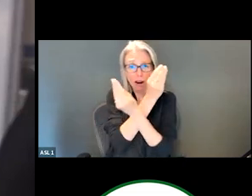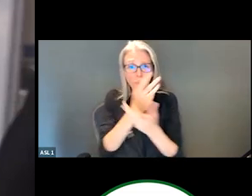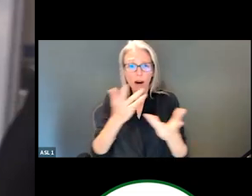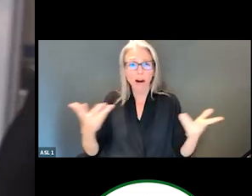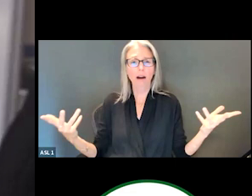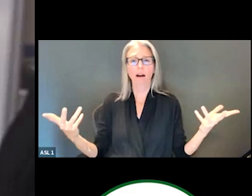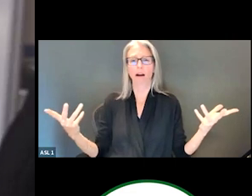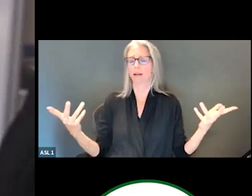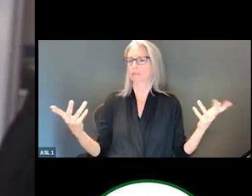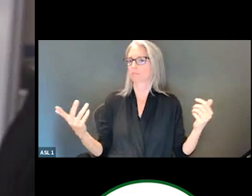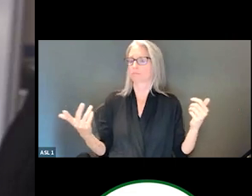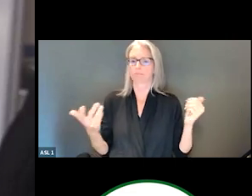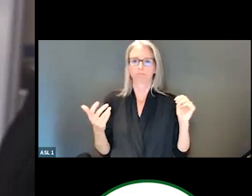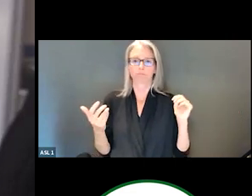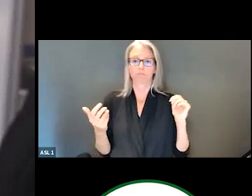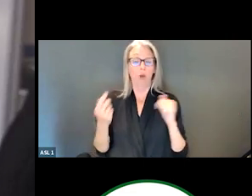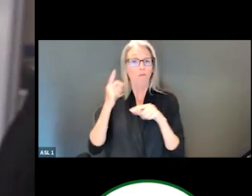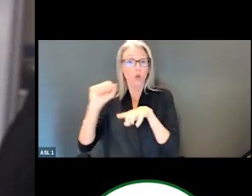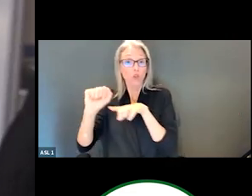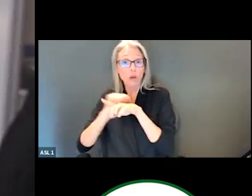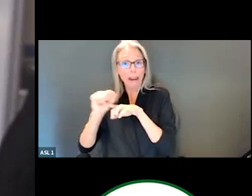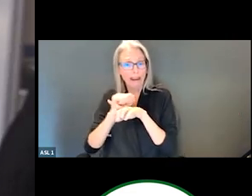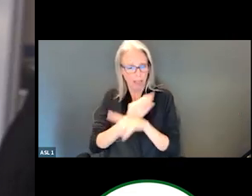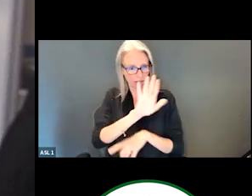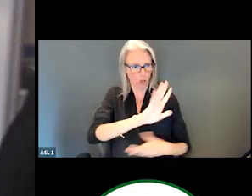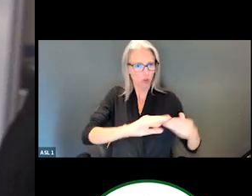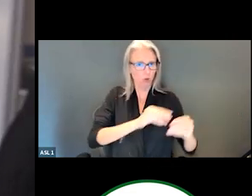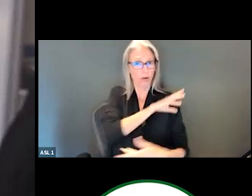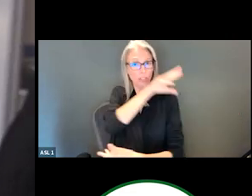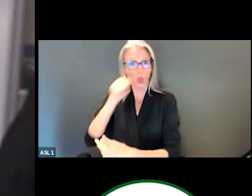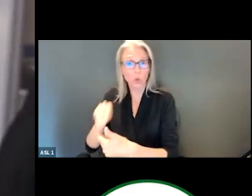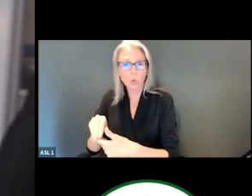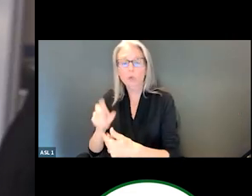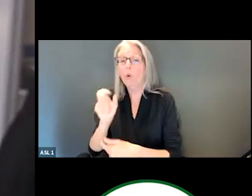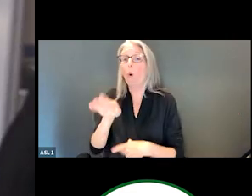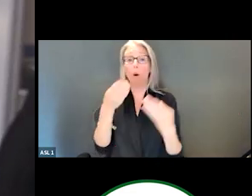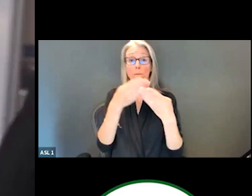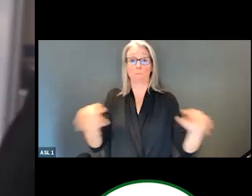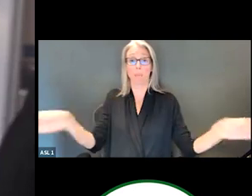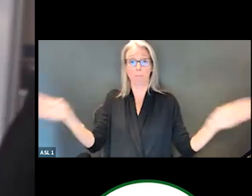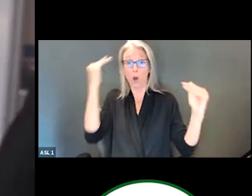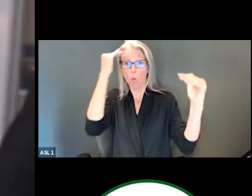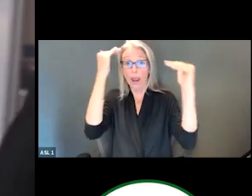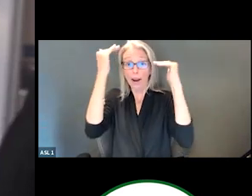Help to shift the social environment that I think was discussed in the campfire chat, and even to raise funding.